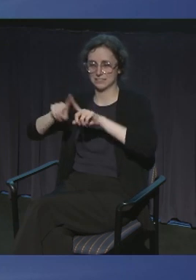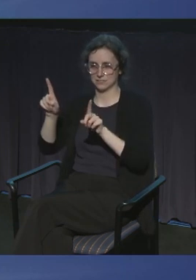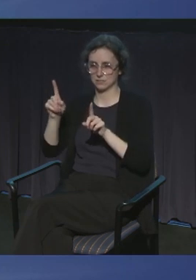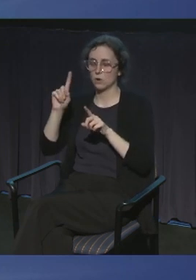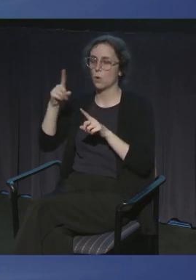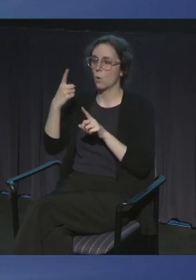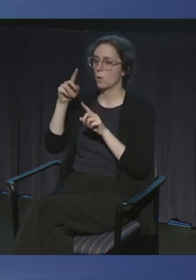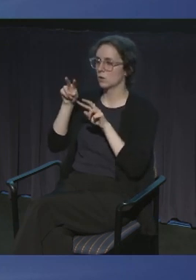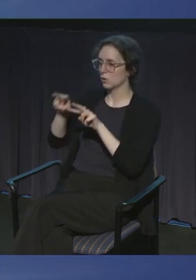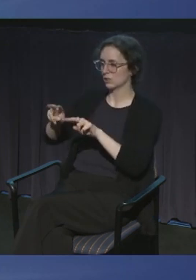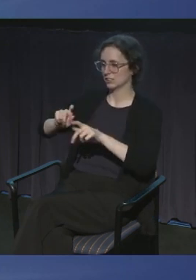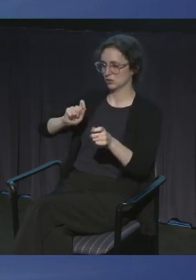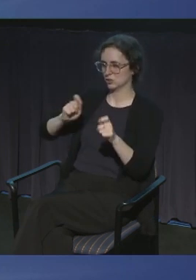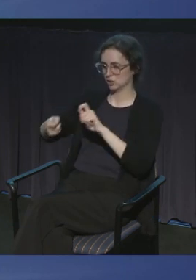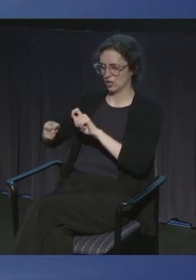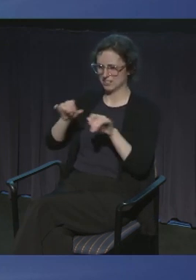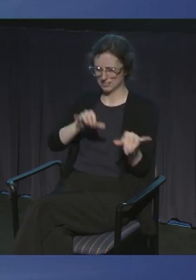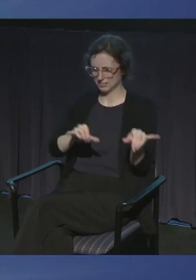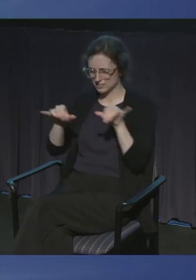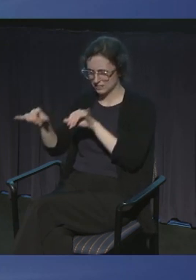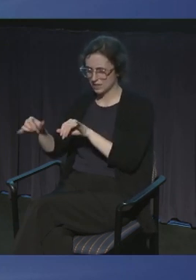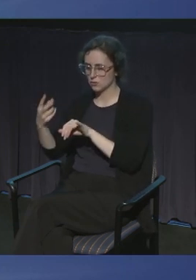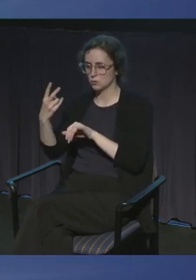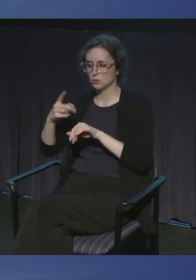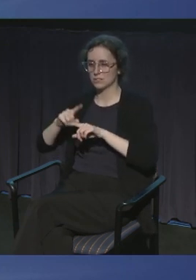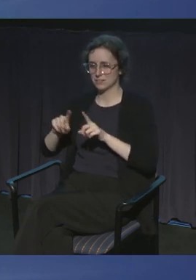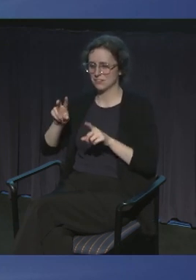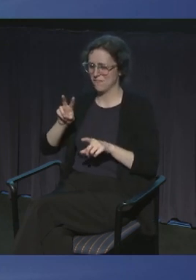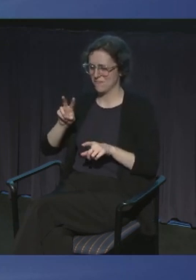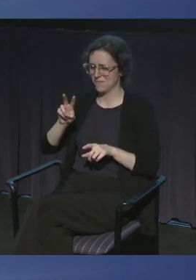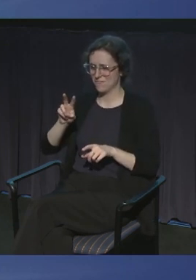THAT ARE CONSISTENT BETWEEN TWO